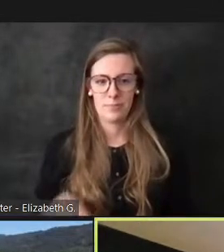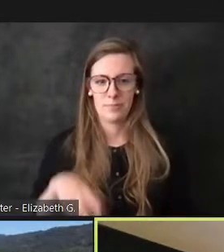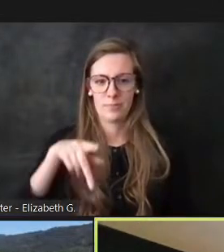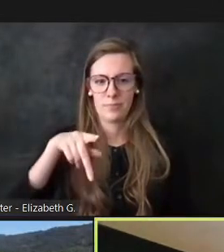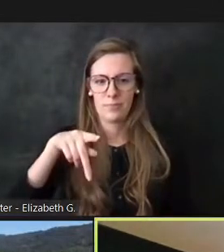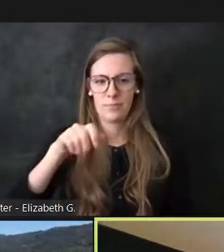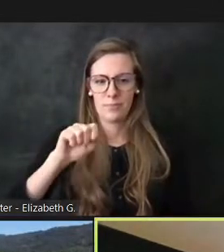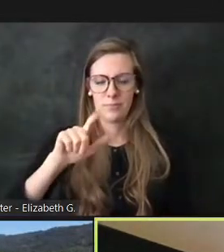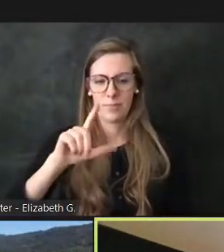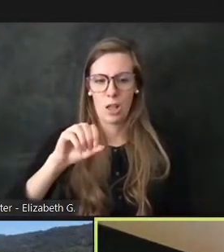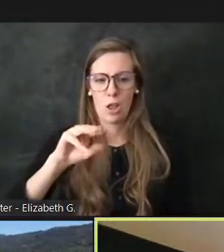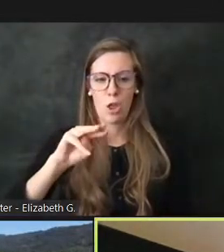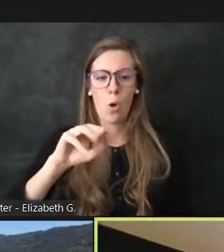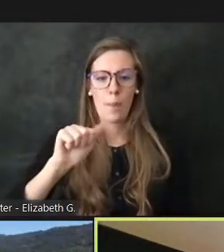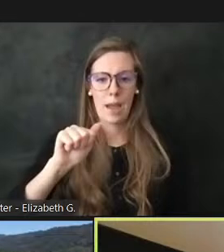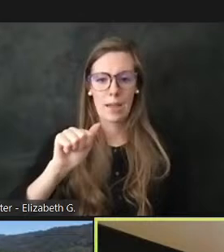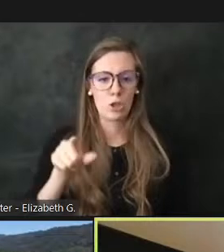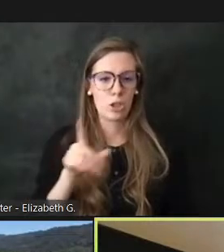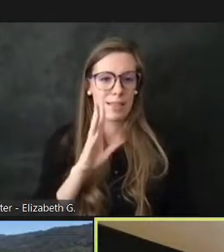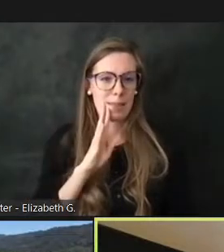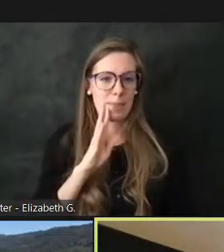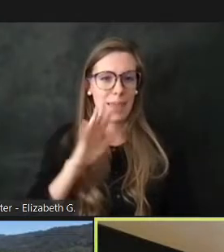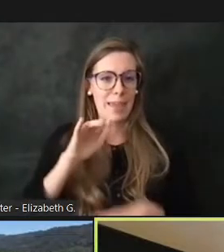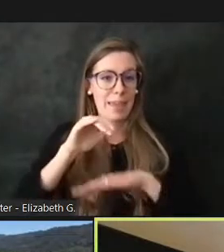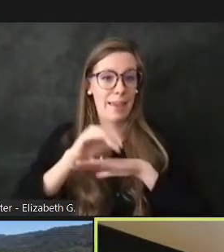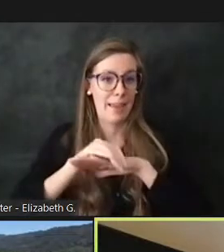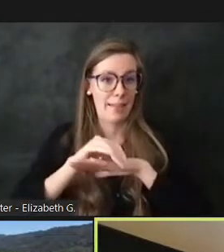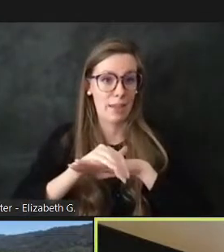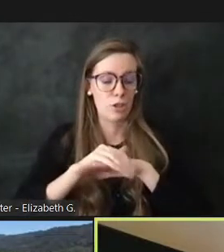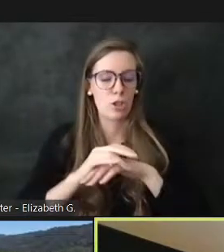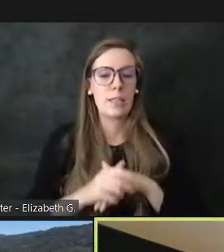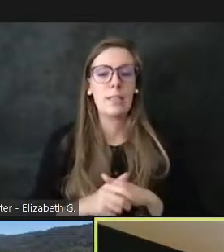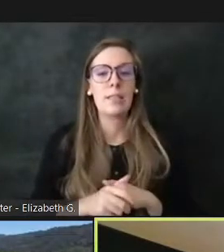I'm one of the public health nurses who works with the schools directly.